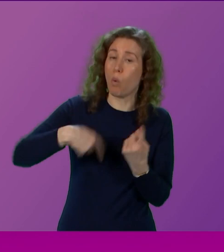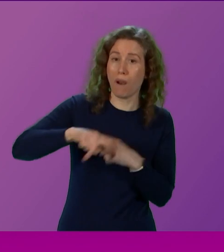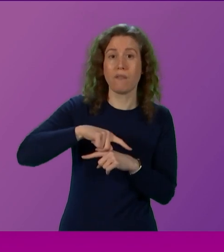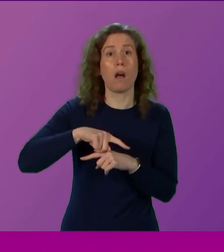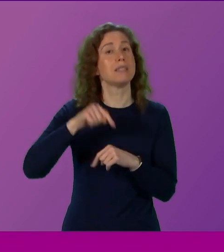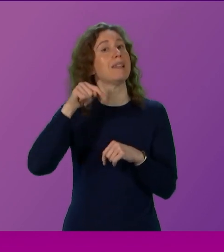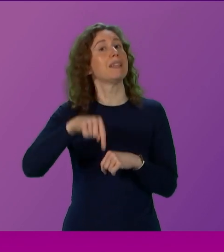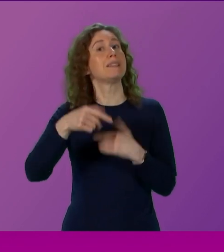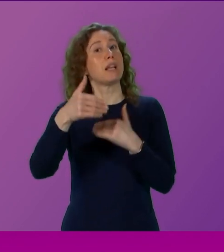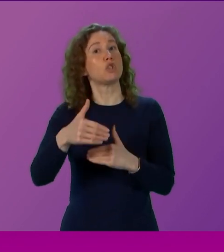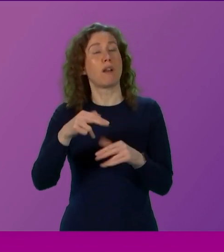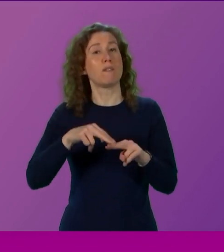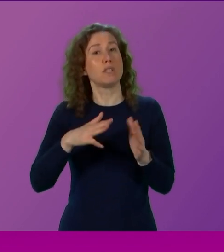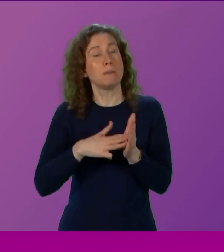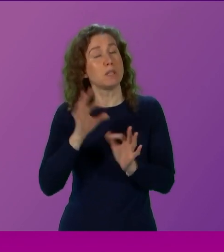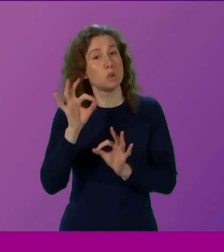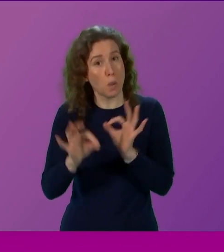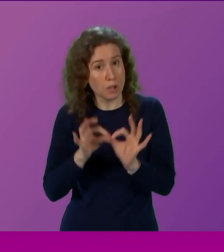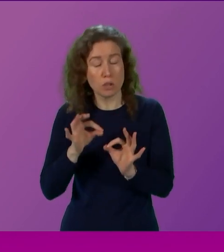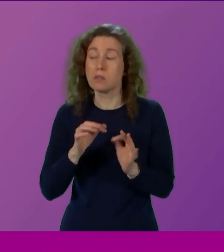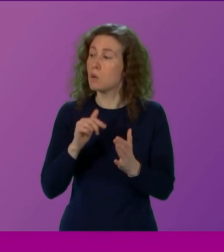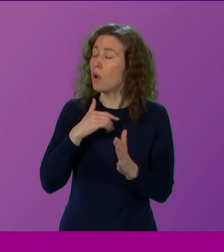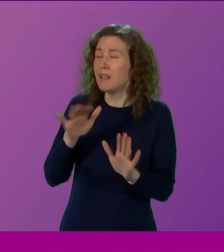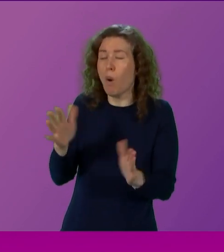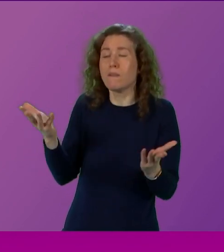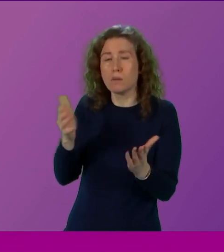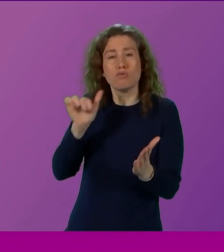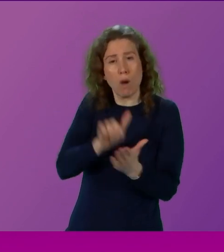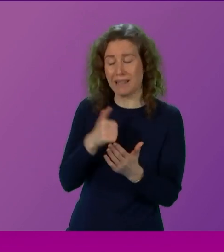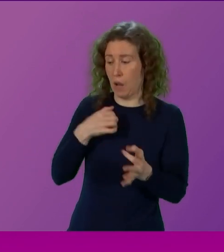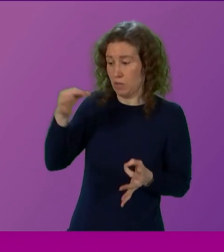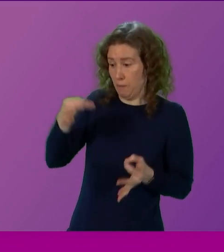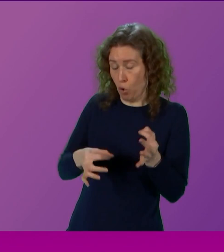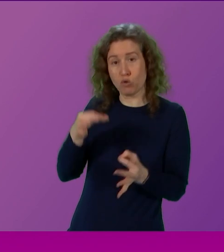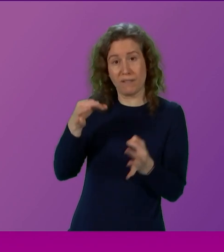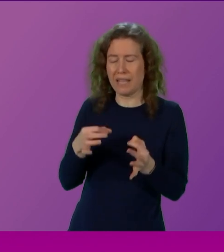this session of First Minister’s question time, in which—rightly and properly—we have had some robust